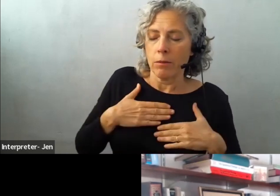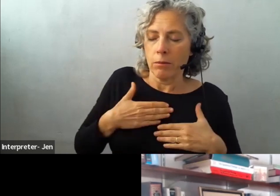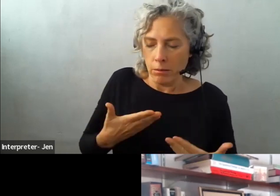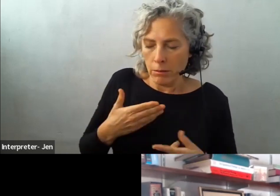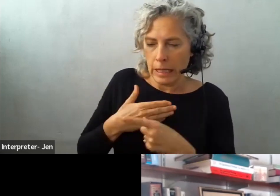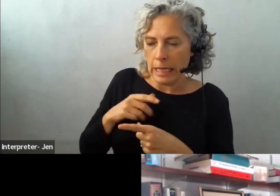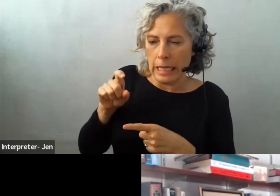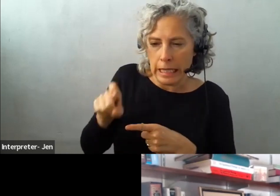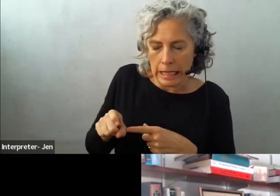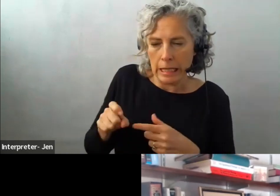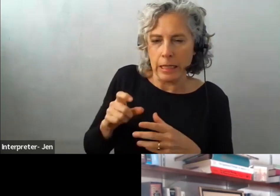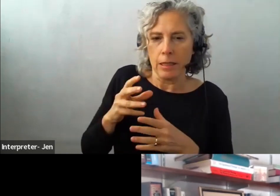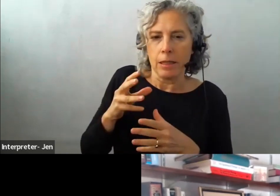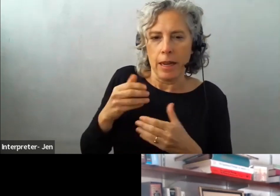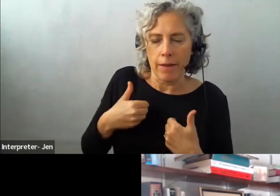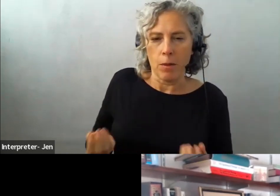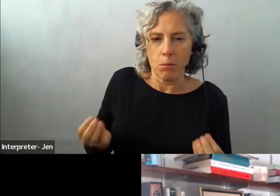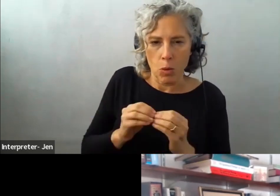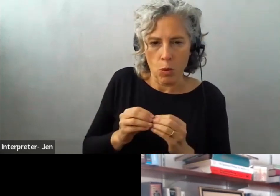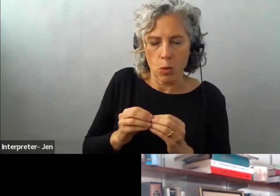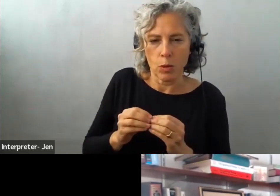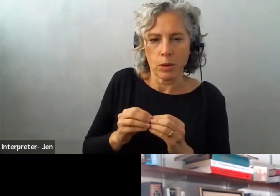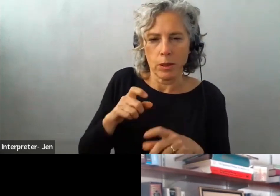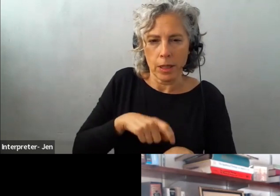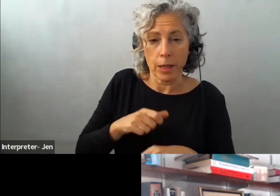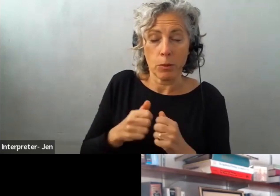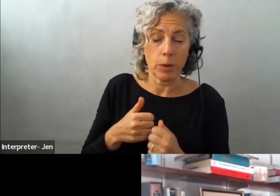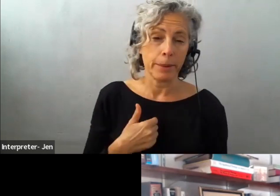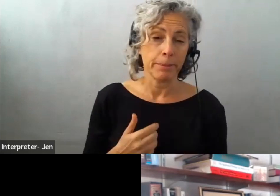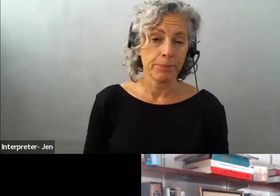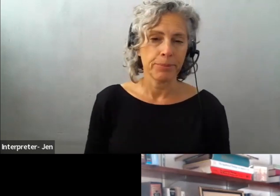needed to spend more direct contact time with me, even